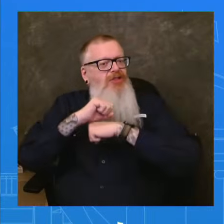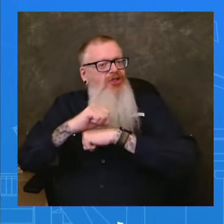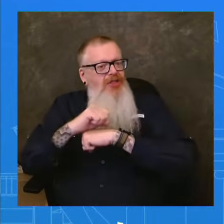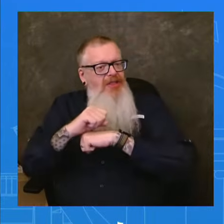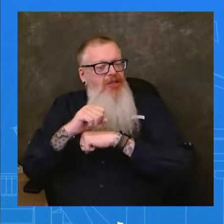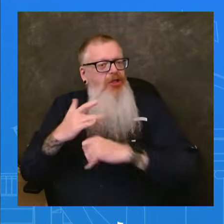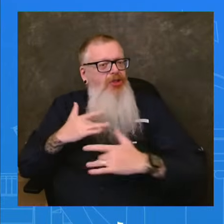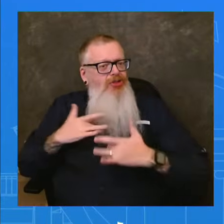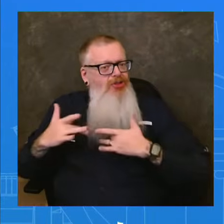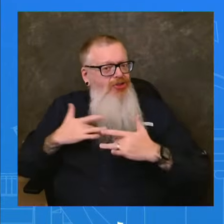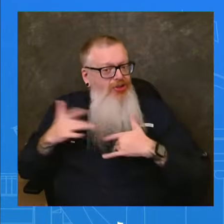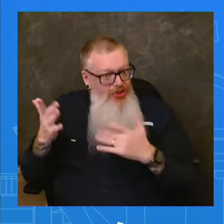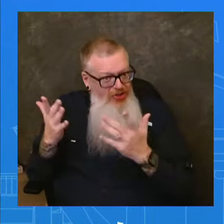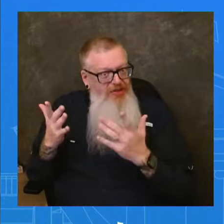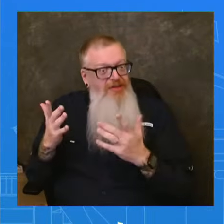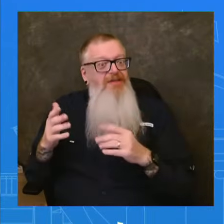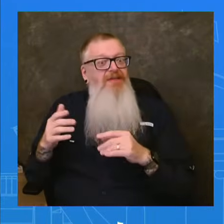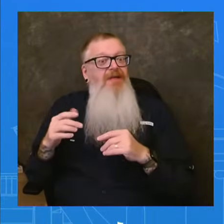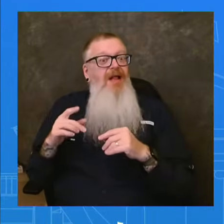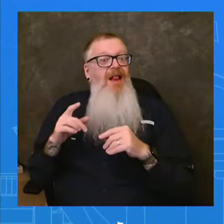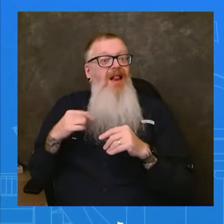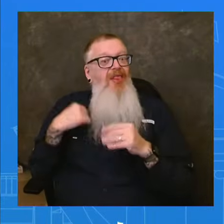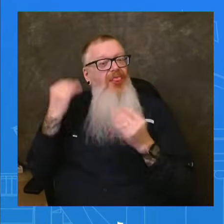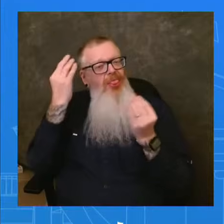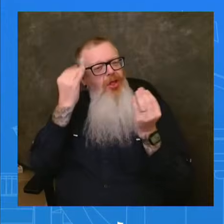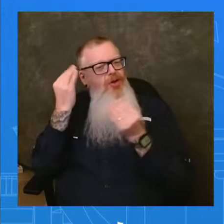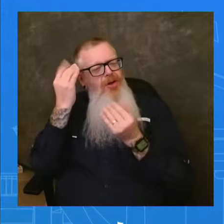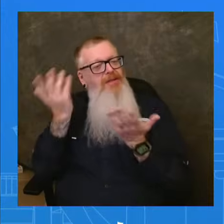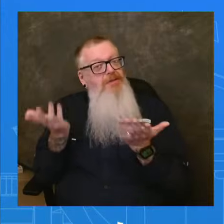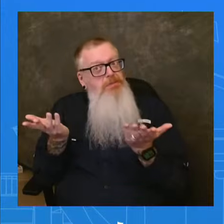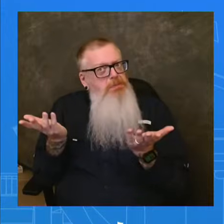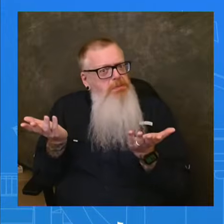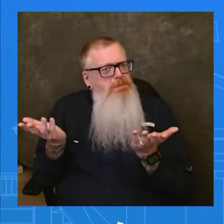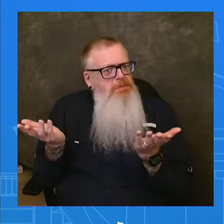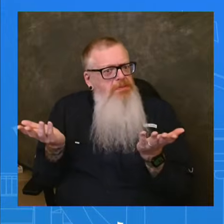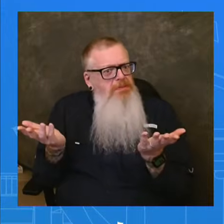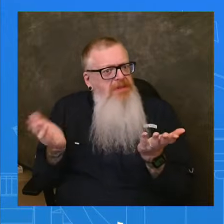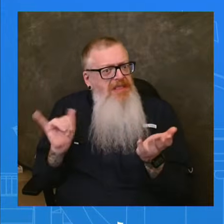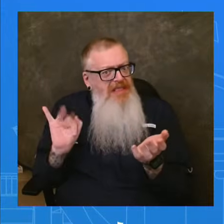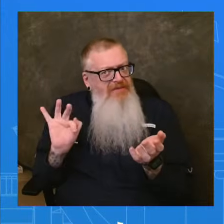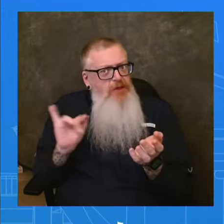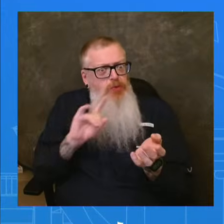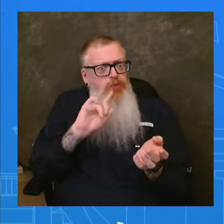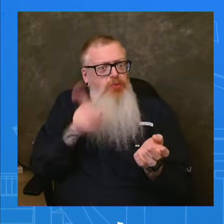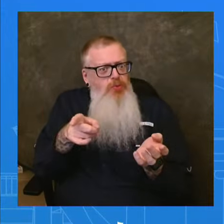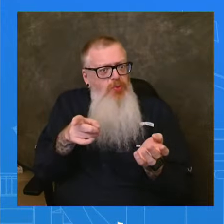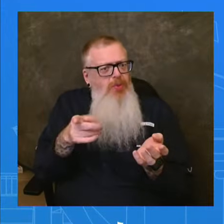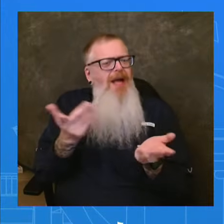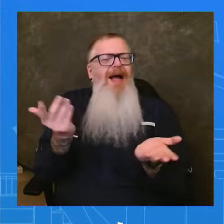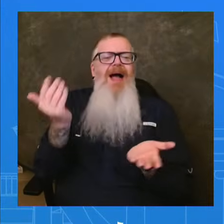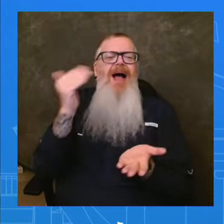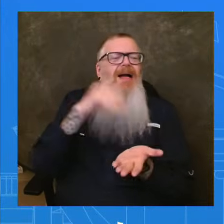And so, if it is indeed true -- right? we're talking about President Putin here. We see what's happening in Ukraine.